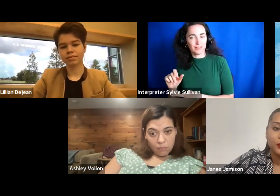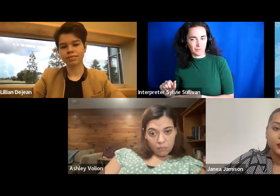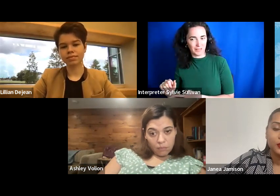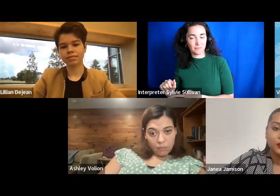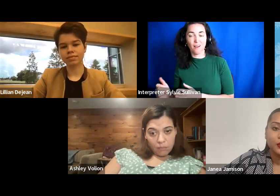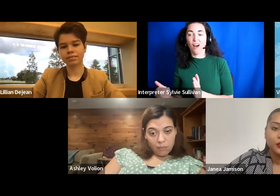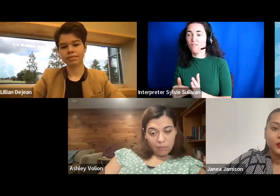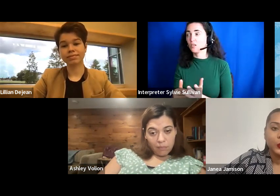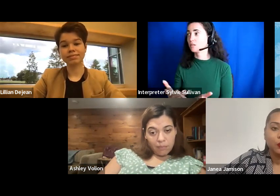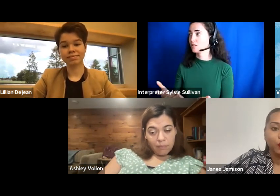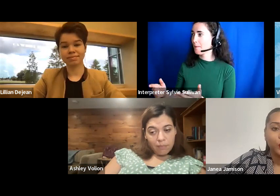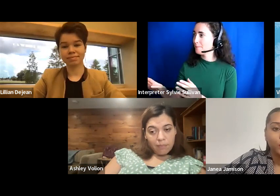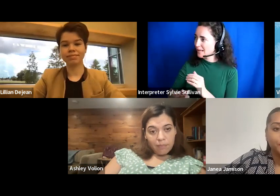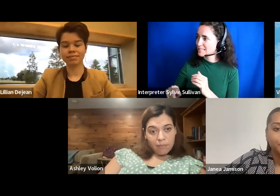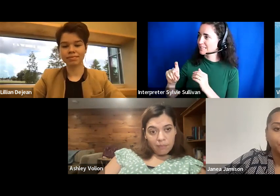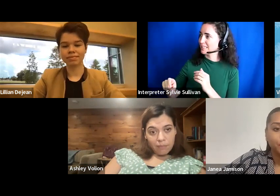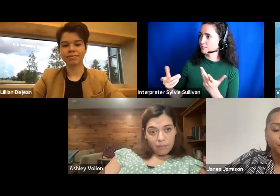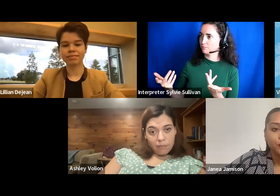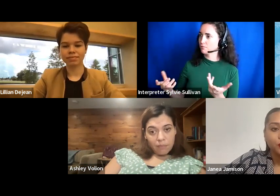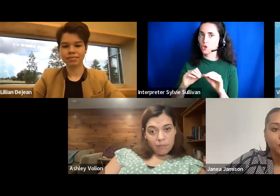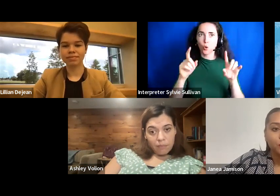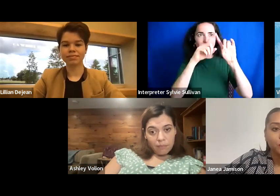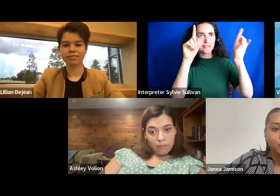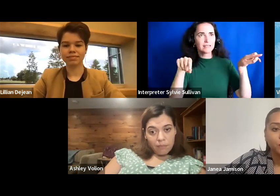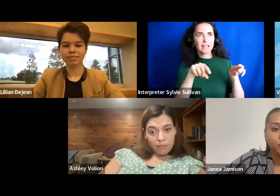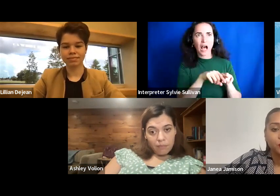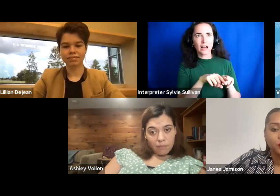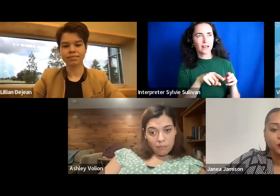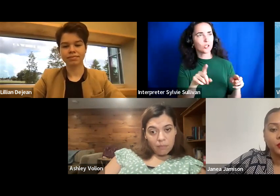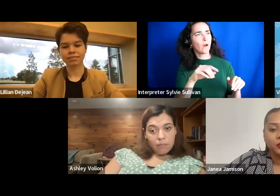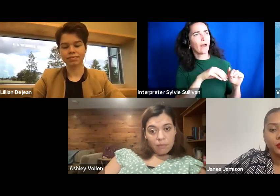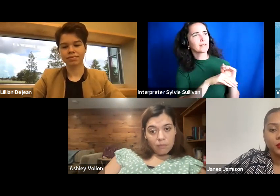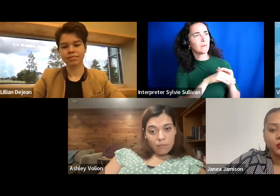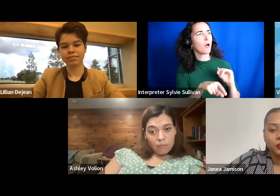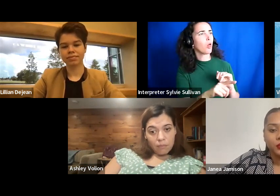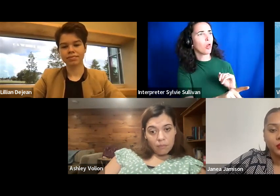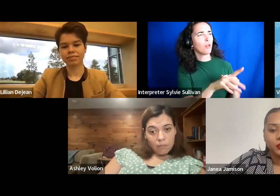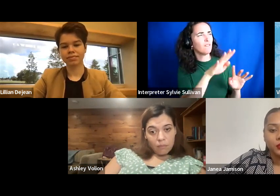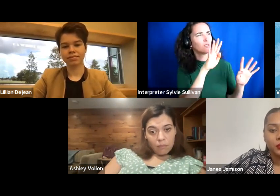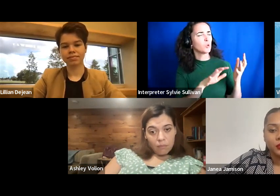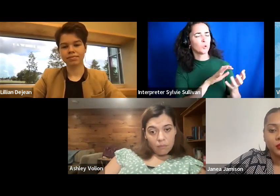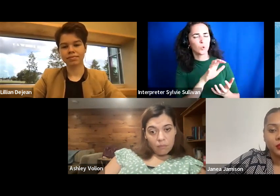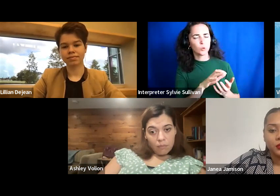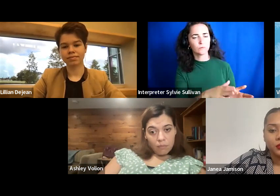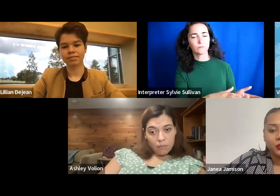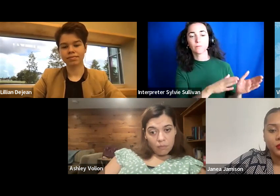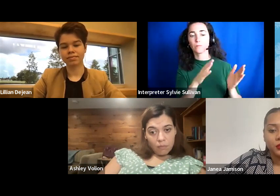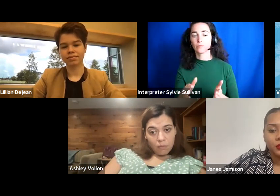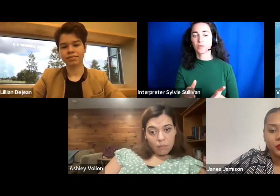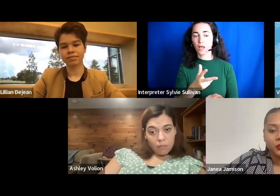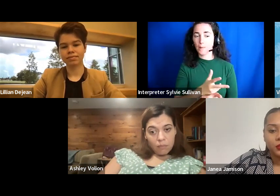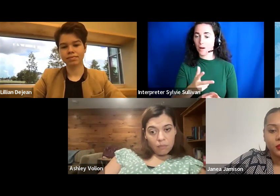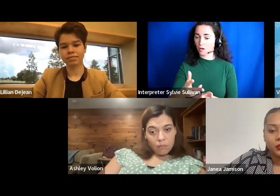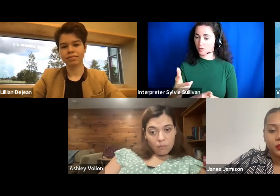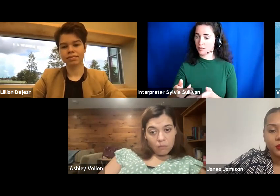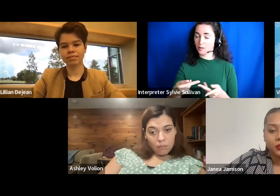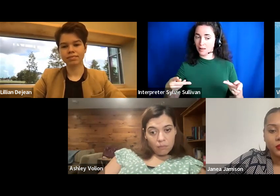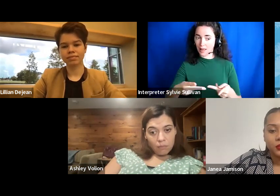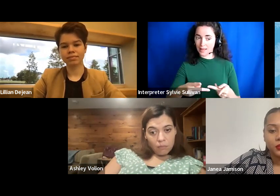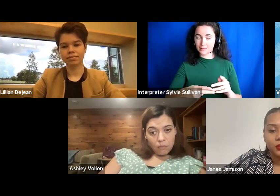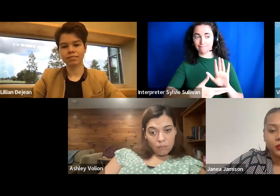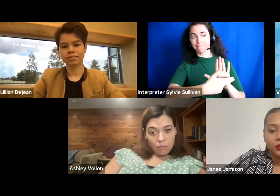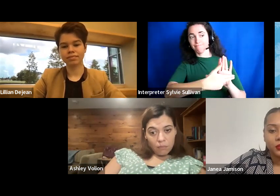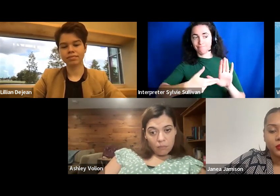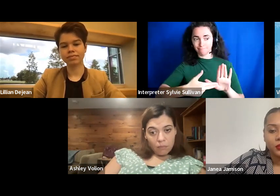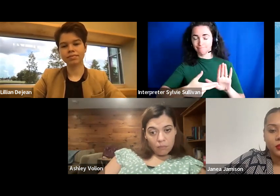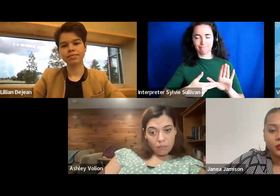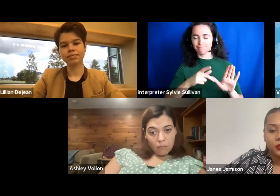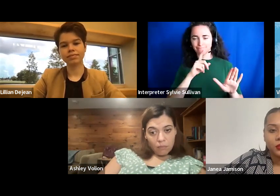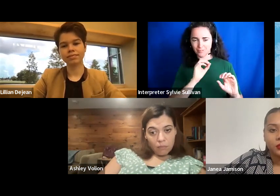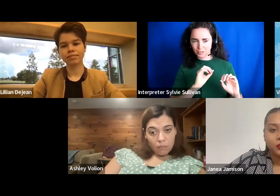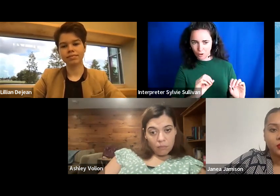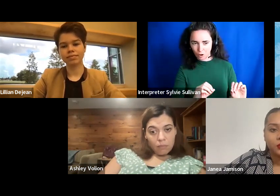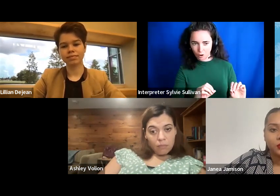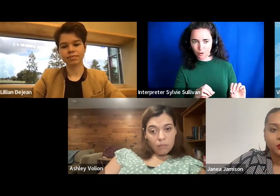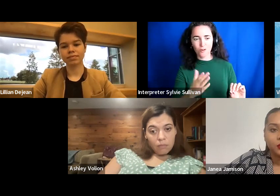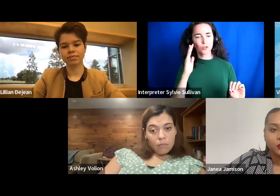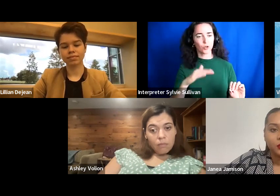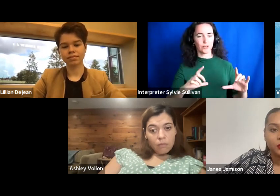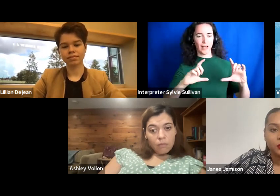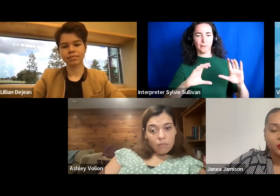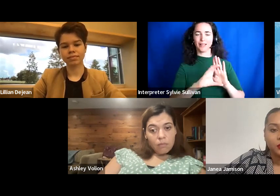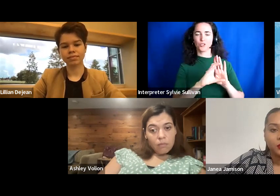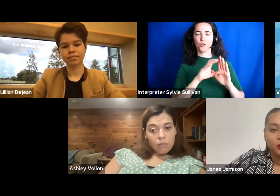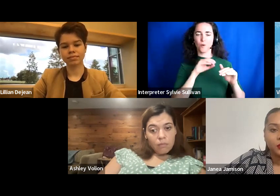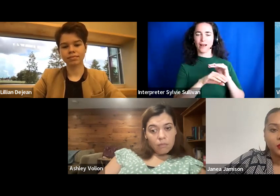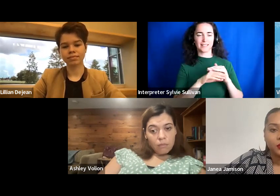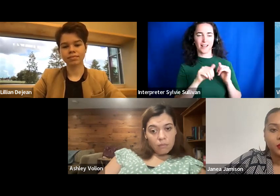There isn't signage that's pointing out the most accessible route. there are haven't been the parking spots properly designated and marked with the universal symbol of accessibility.